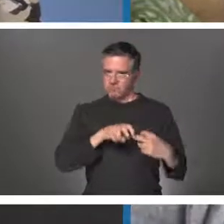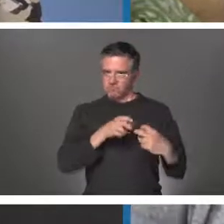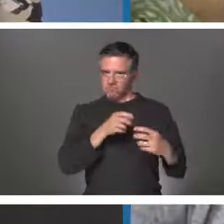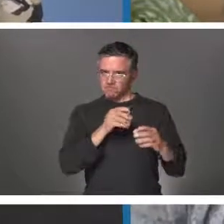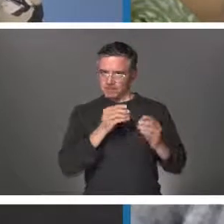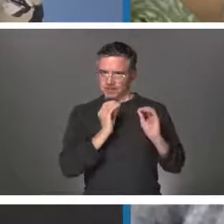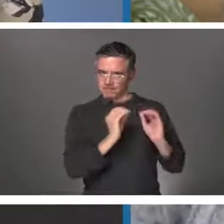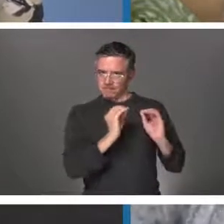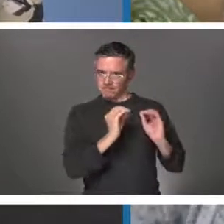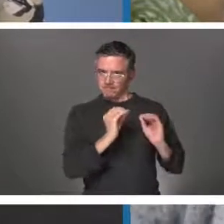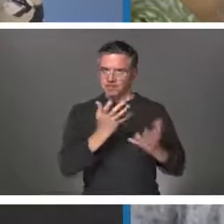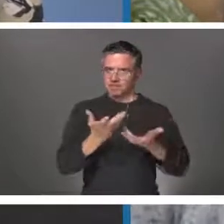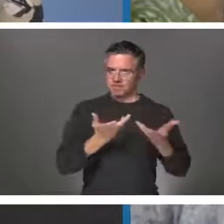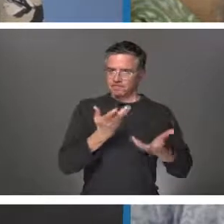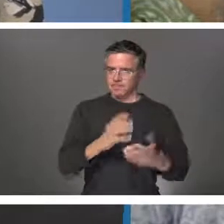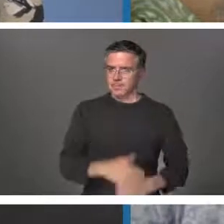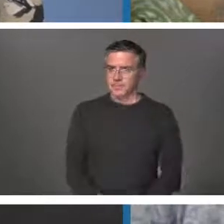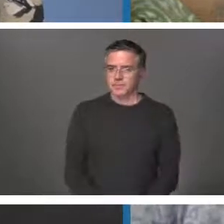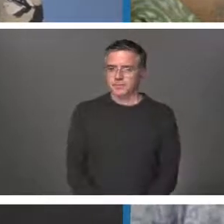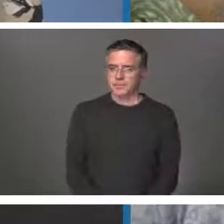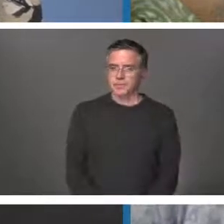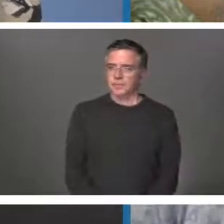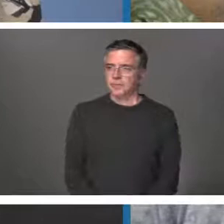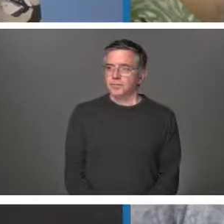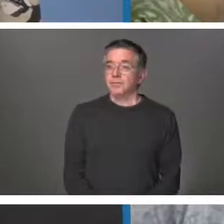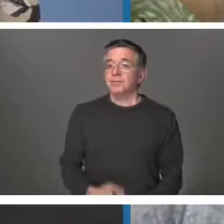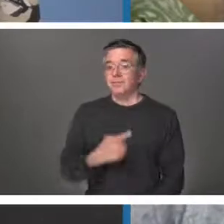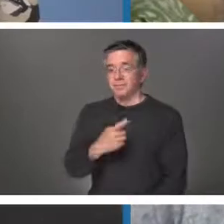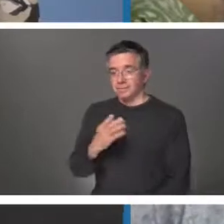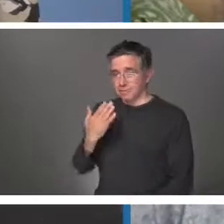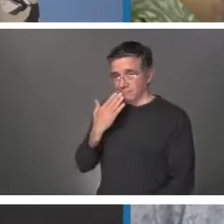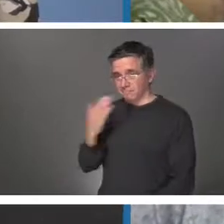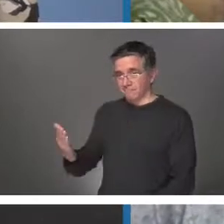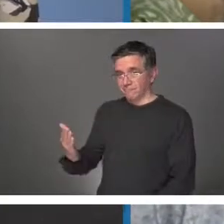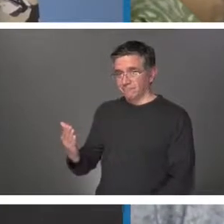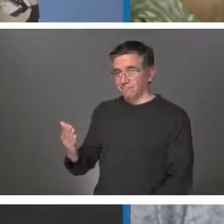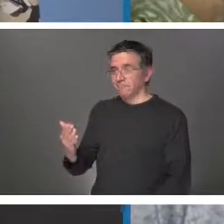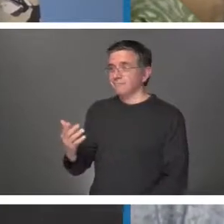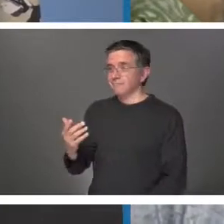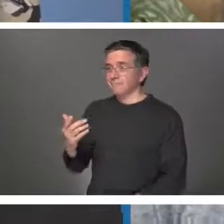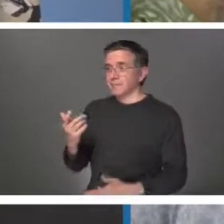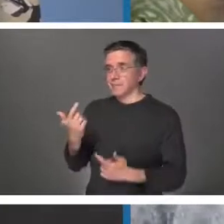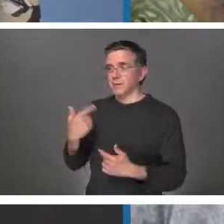And I can say on behalf of the health department that we so appreciate your partnership